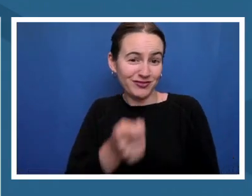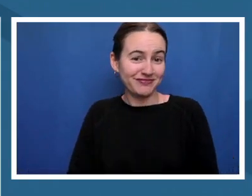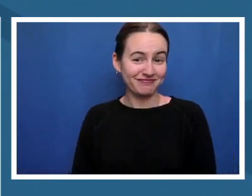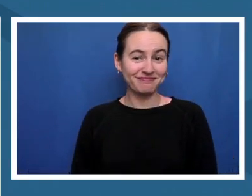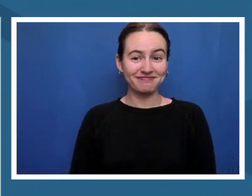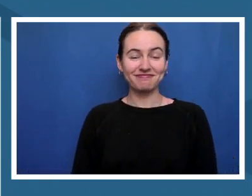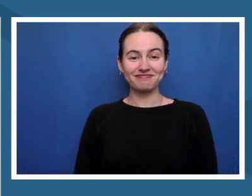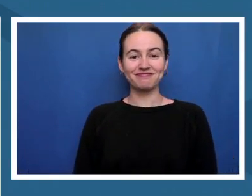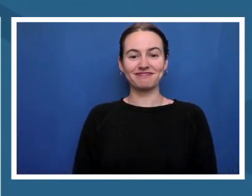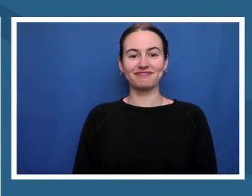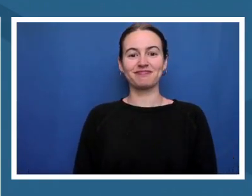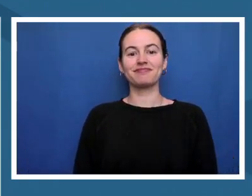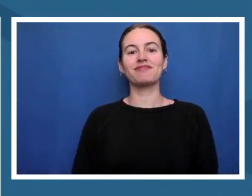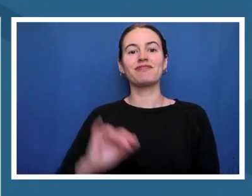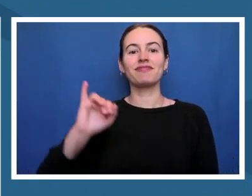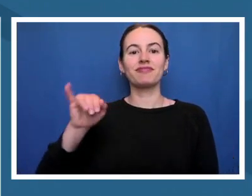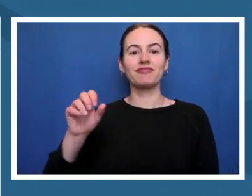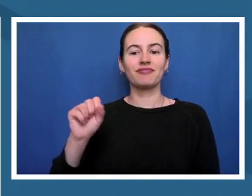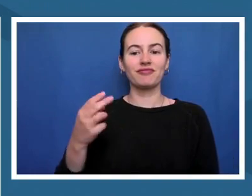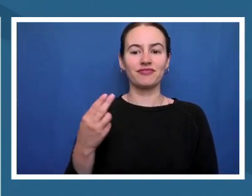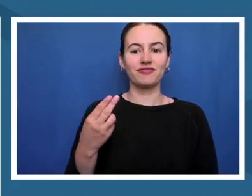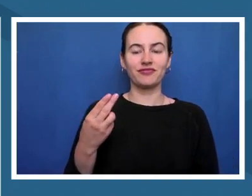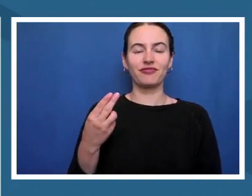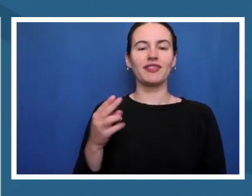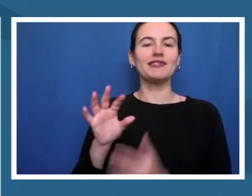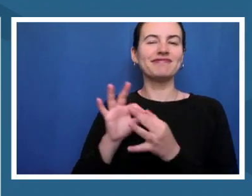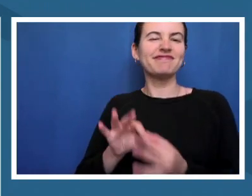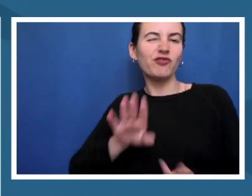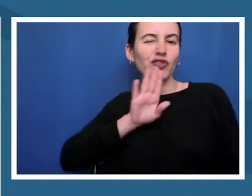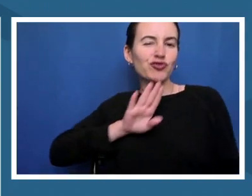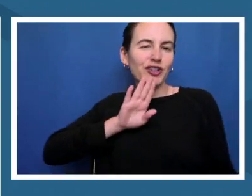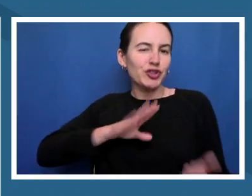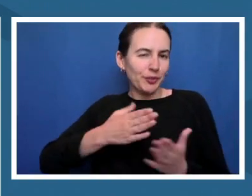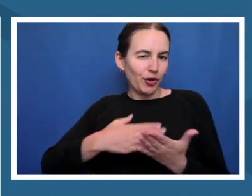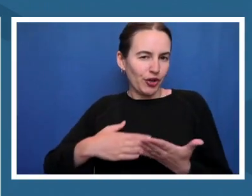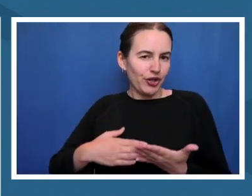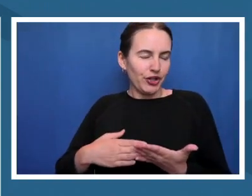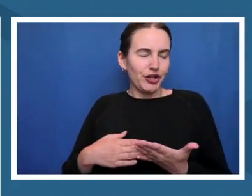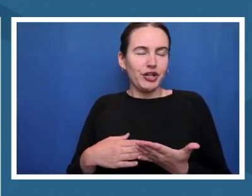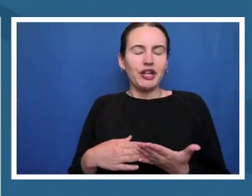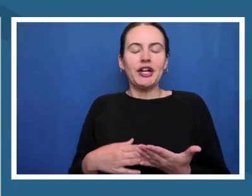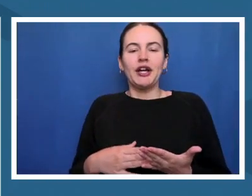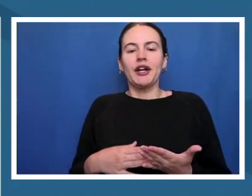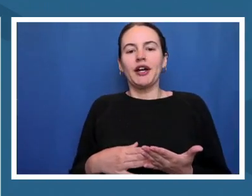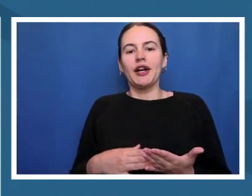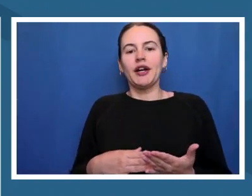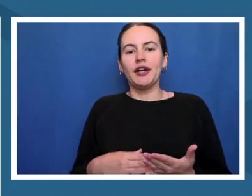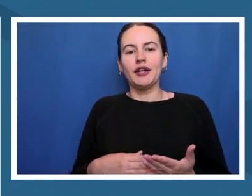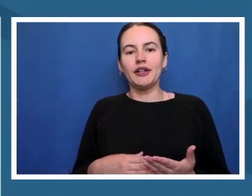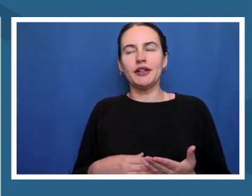yeah and i think with the frustration part of